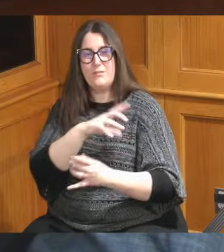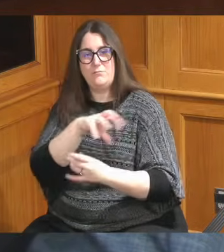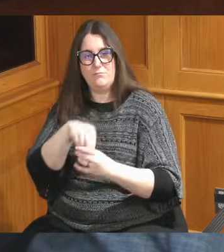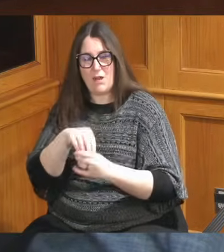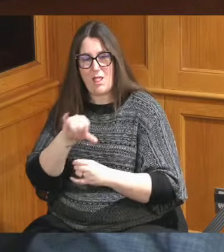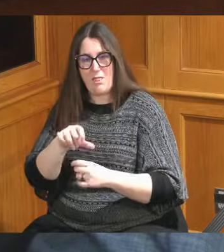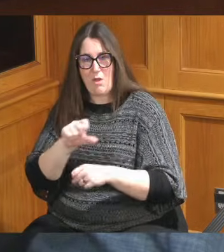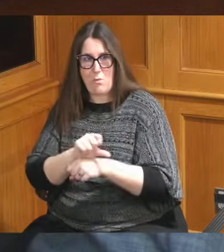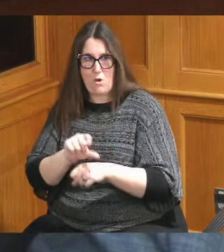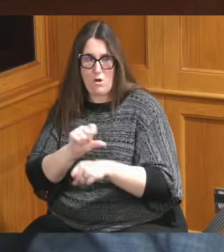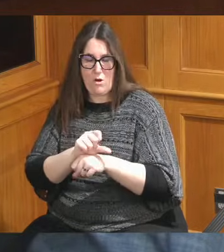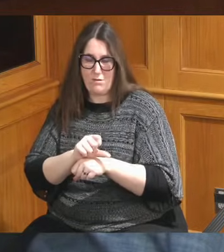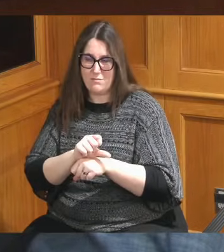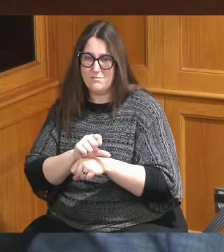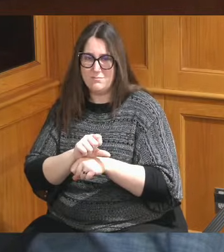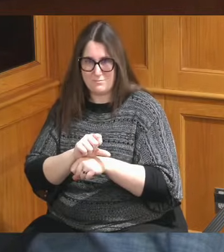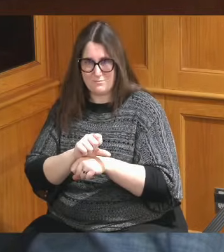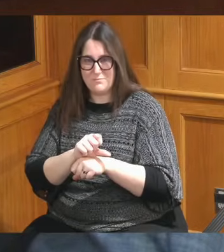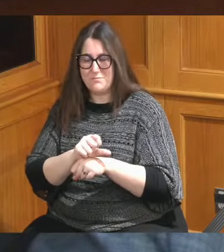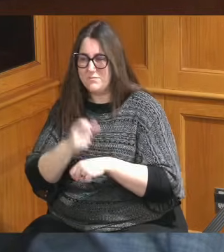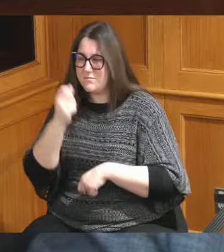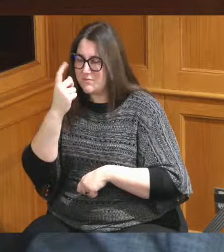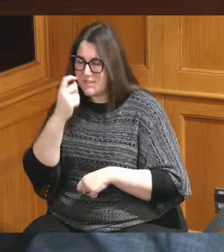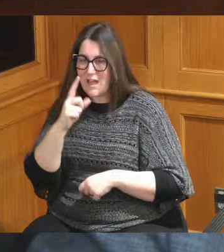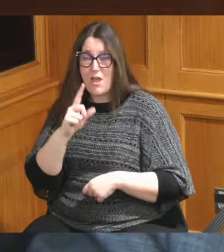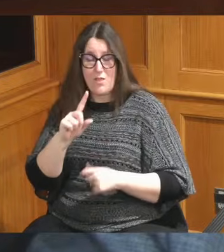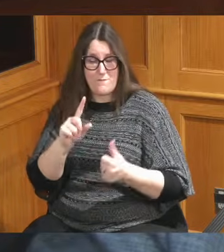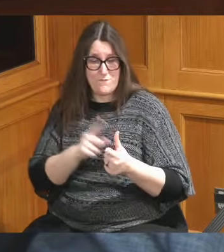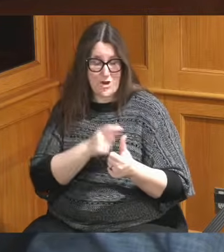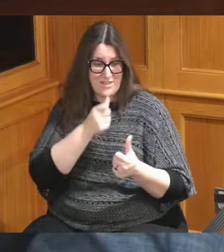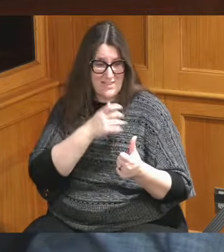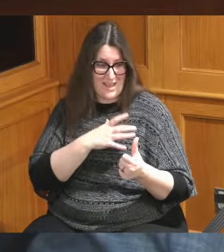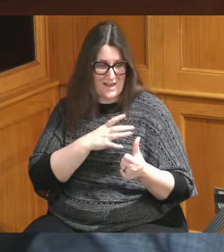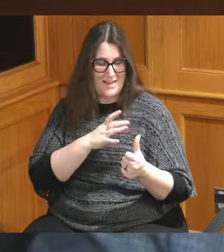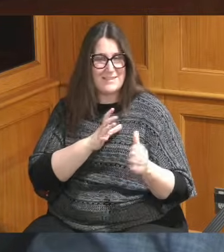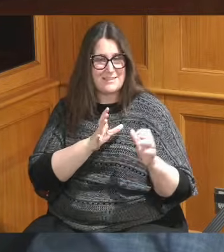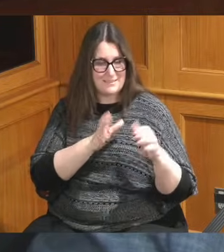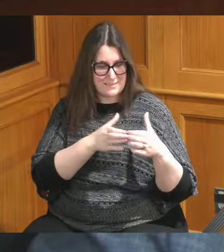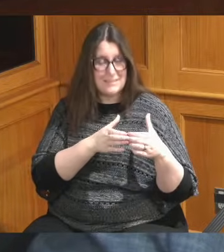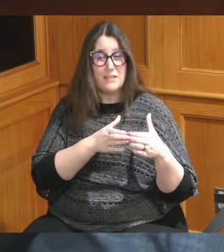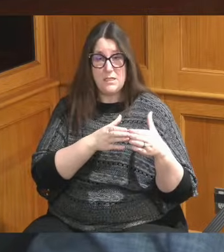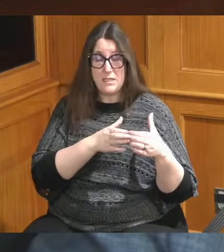of the work is the collective. Much like the first ladies of health, the collective is the power in